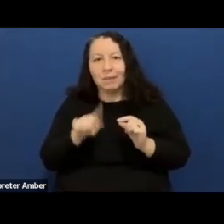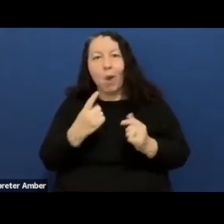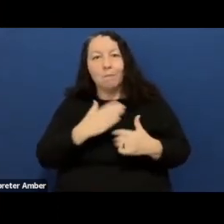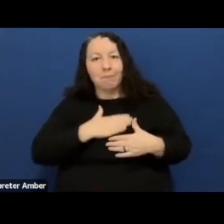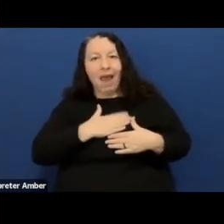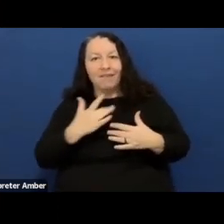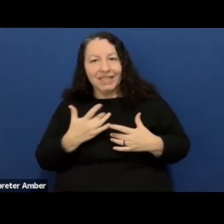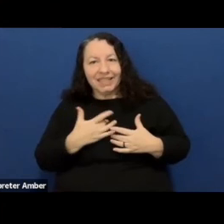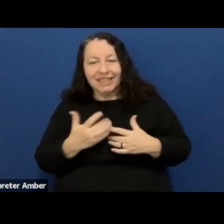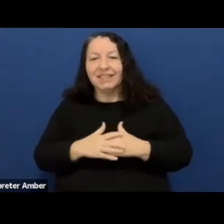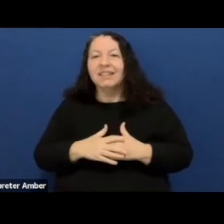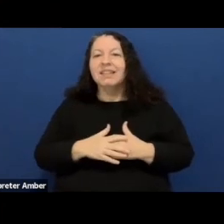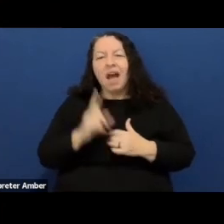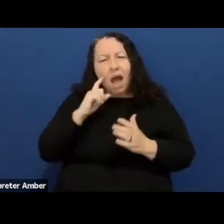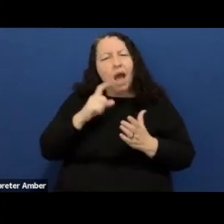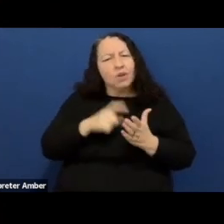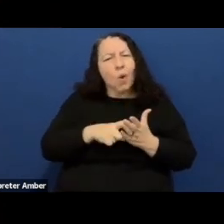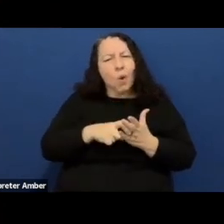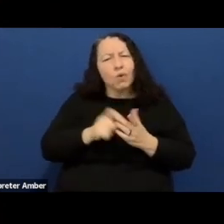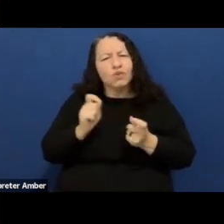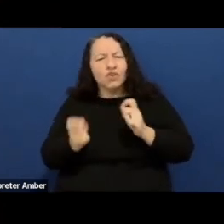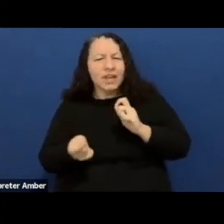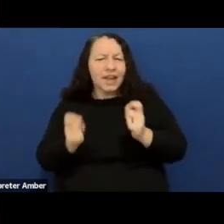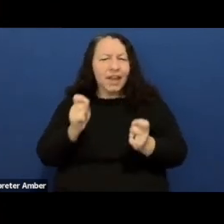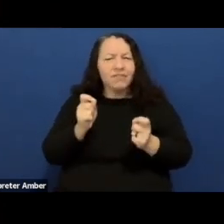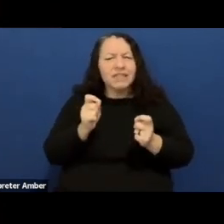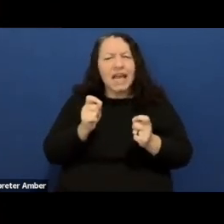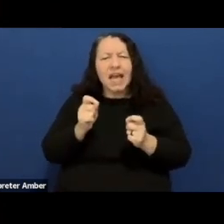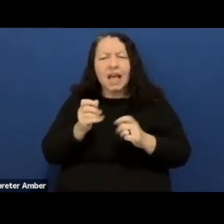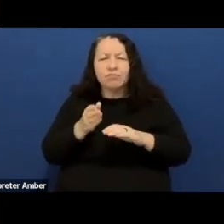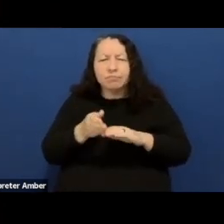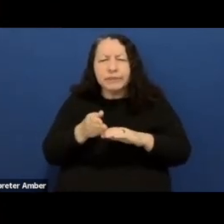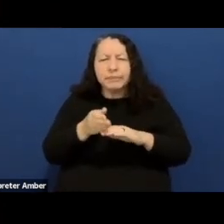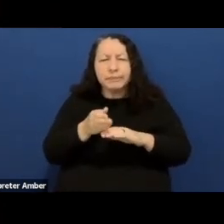questions about how I am feeling. I do notice shifts and subtle improvements